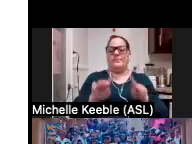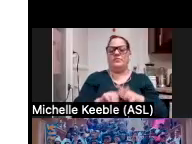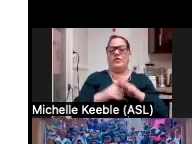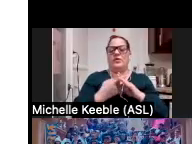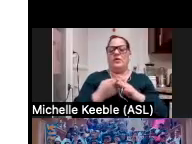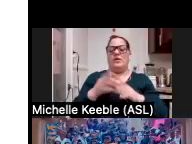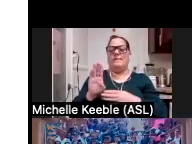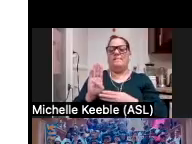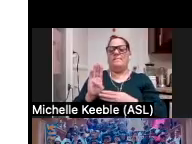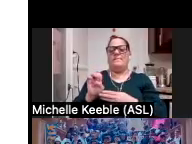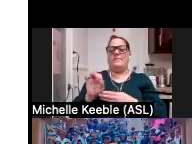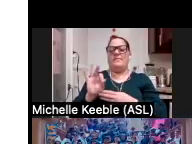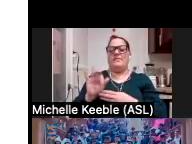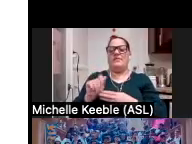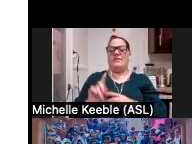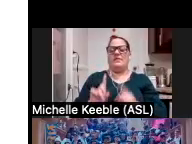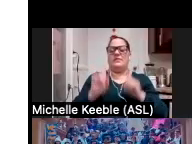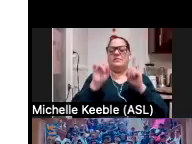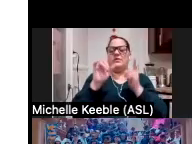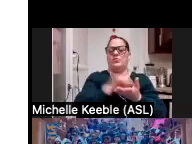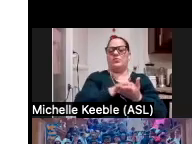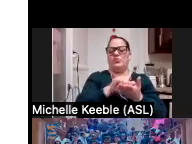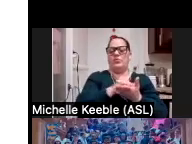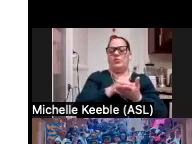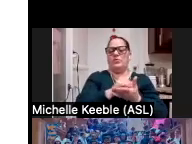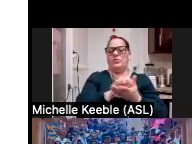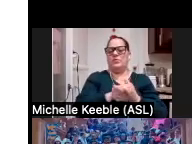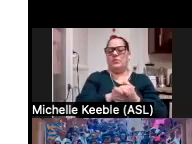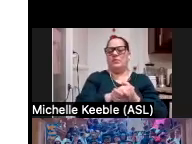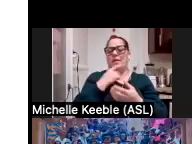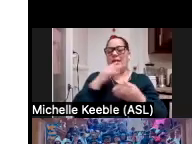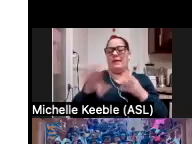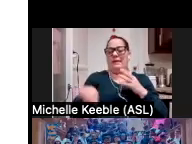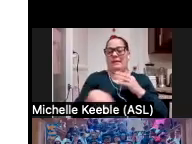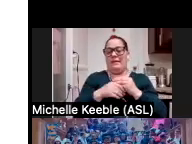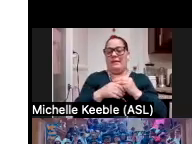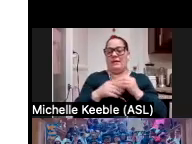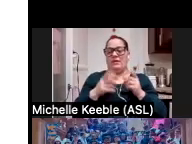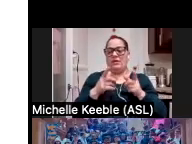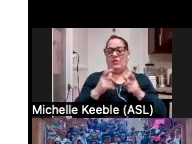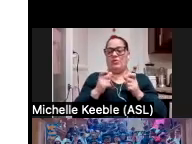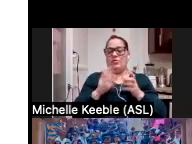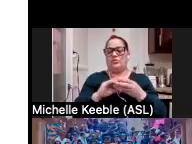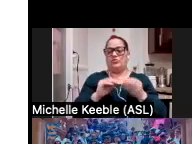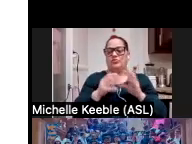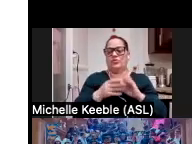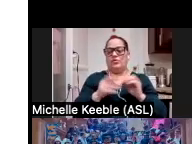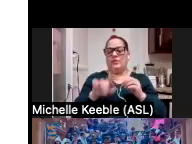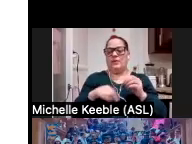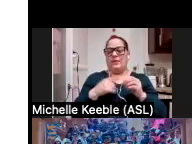in upstate New York. So, and [CHRIS] may may I just add just a quick story about that? [NATALIE] Yeah, go ahead, Chris.